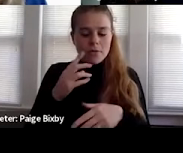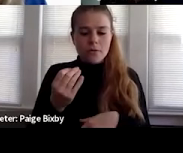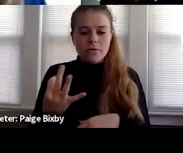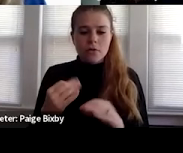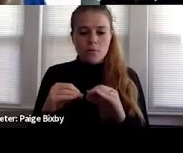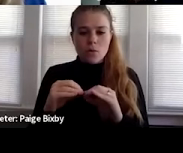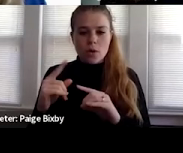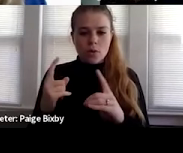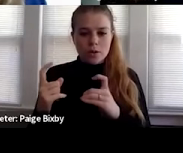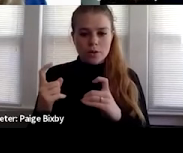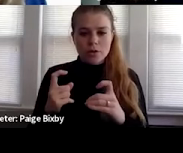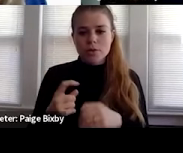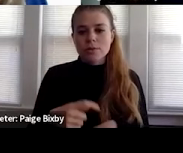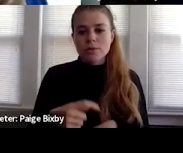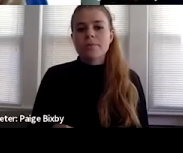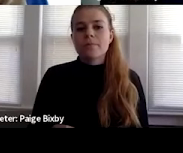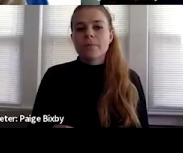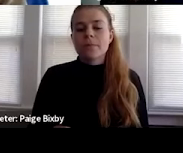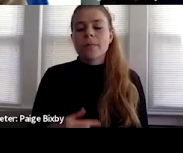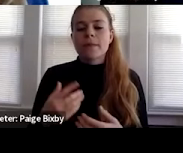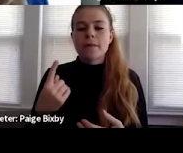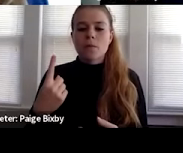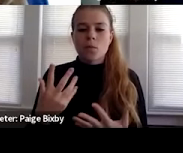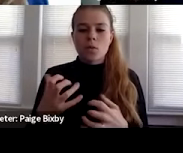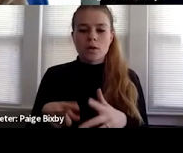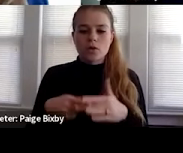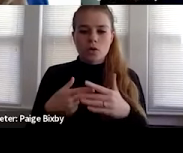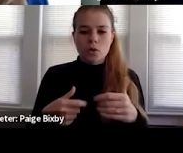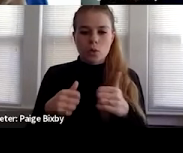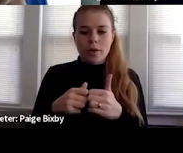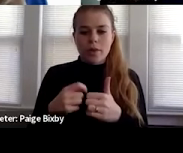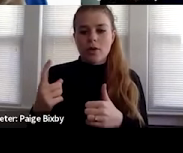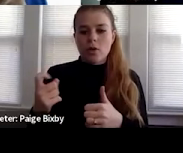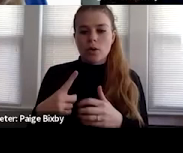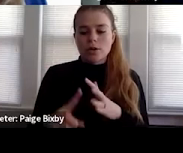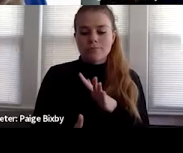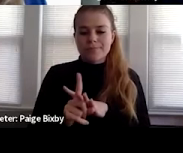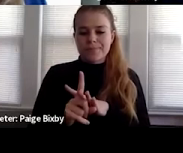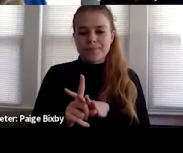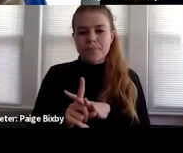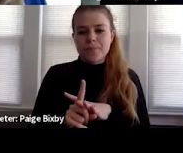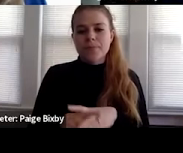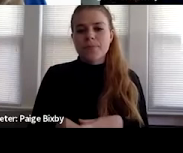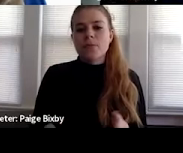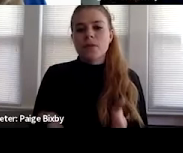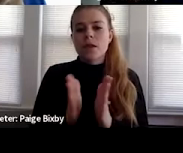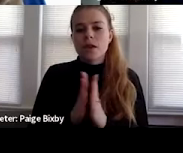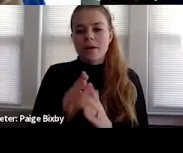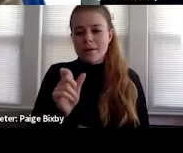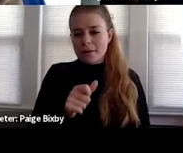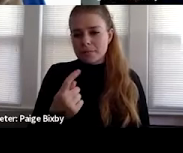And one we wanted to start with was, there was a question that came in saying, "can any of you address situations